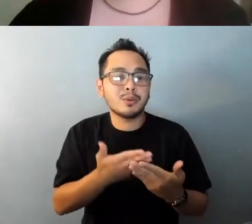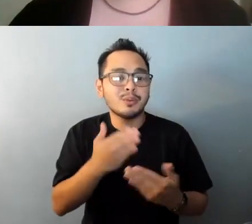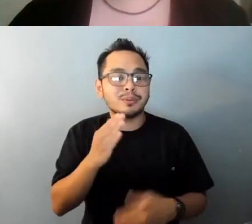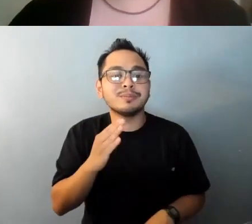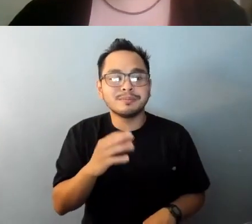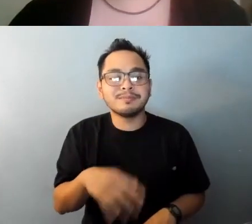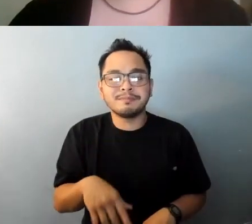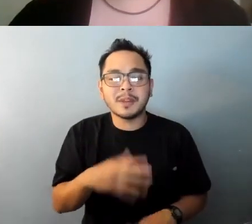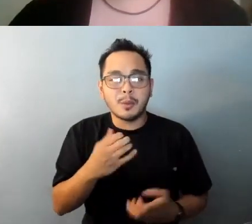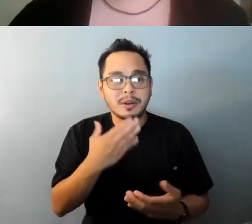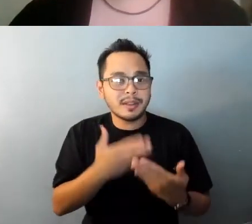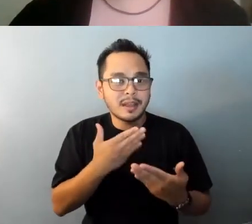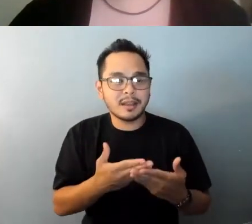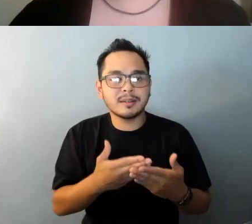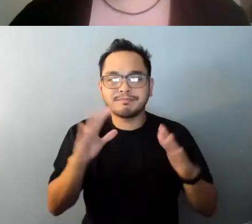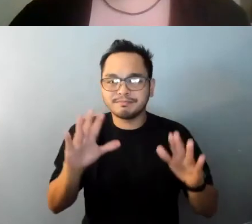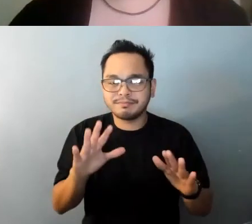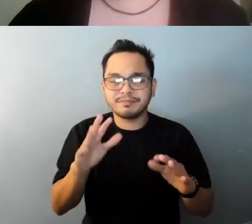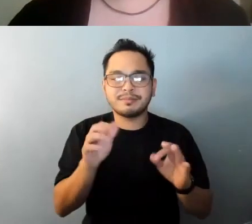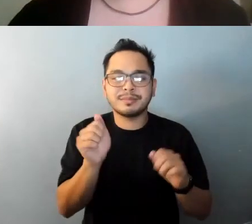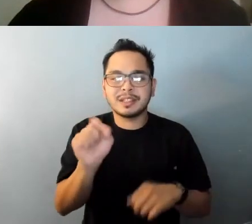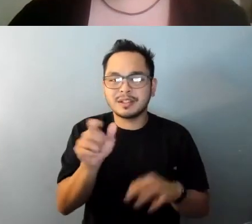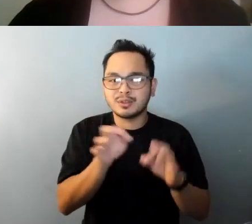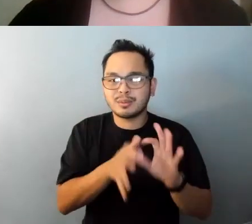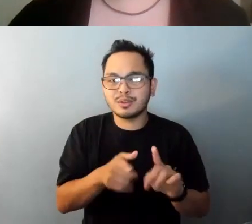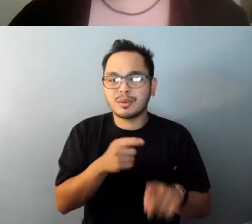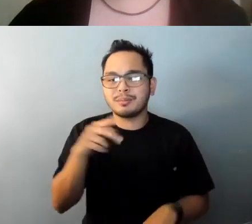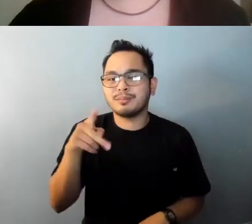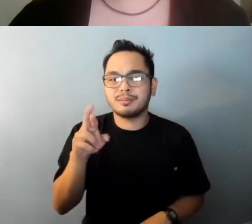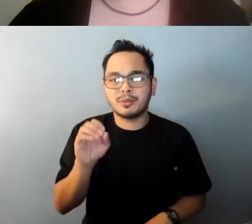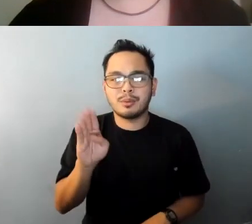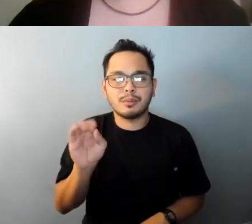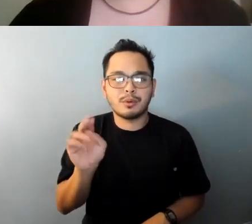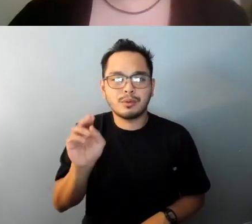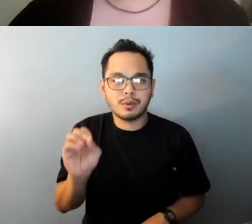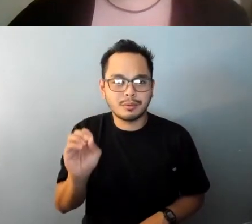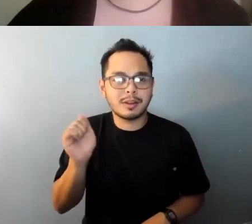I want to thank her incredible ASL interpreters, Mark who is on screen right now as well as